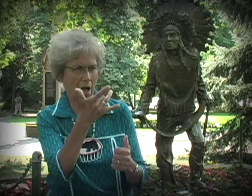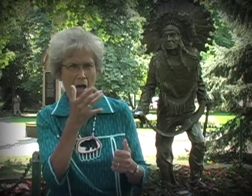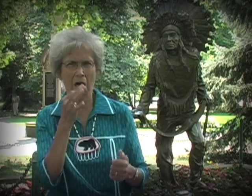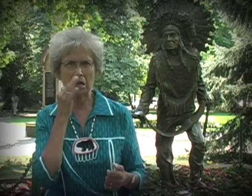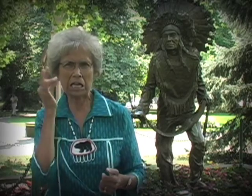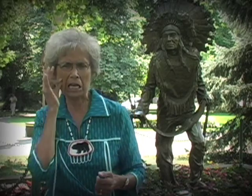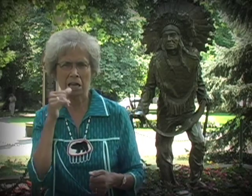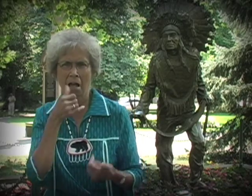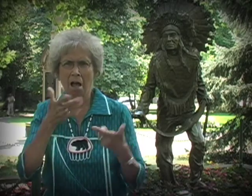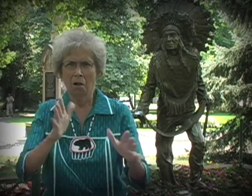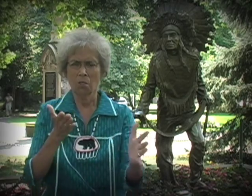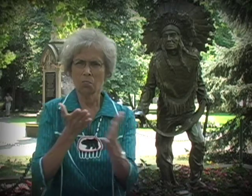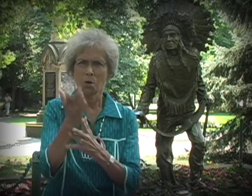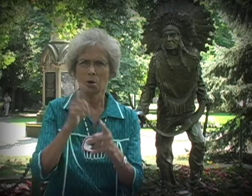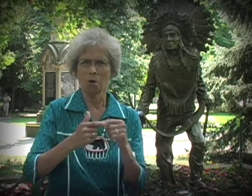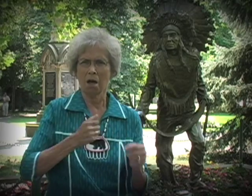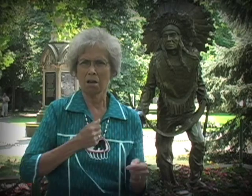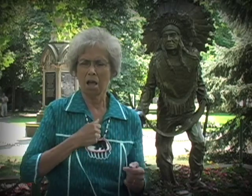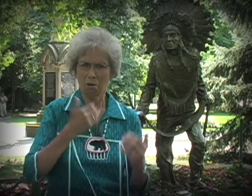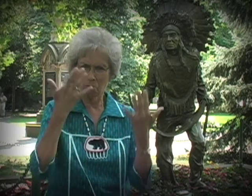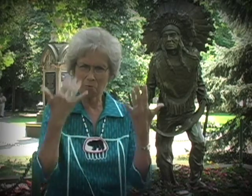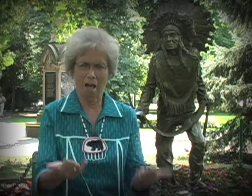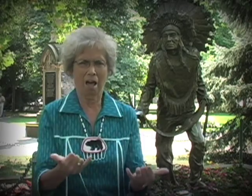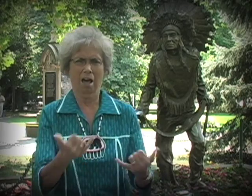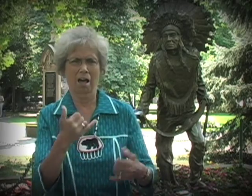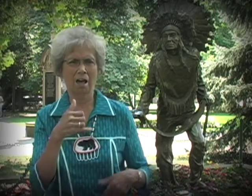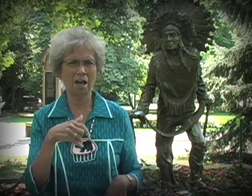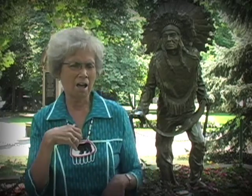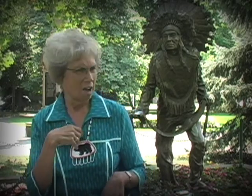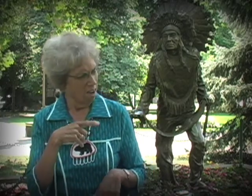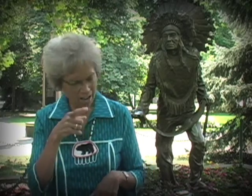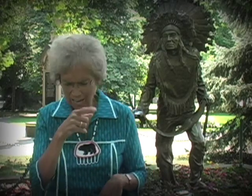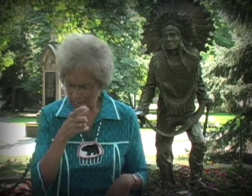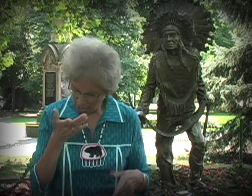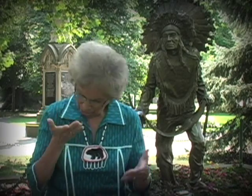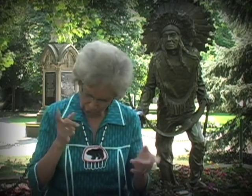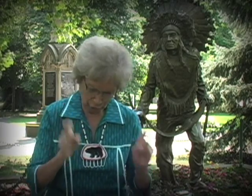He debated that why they does not allow Indian to go across the border entering Canada - Why?!